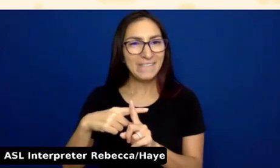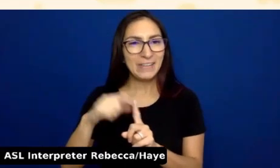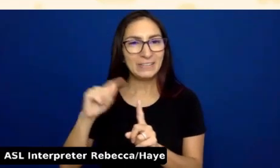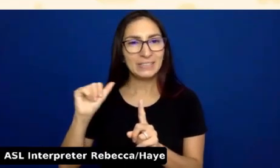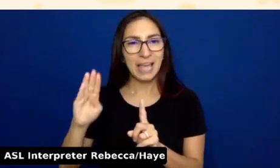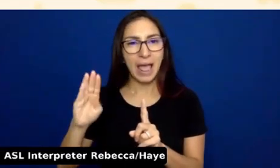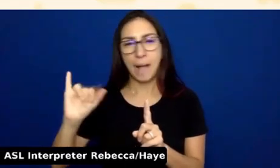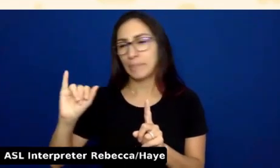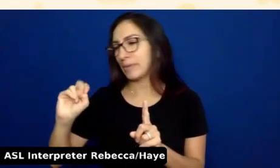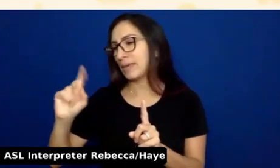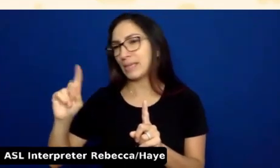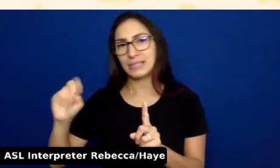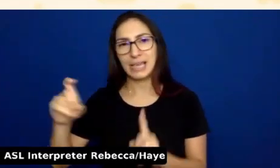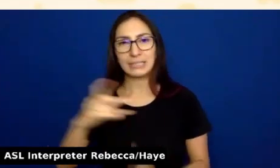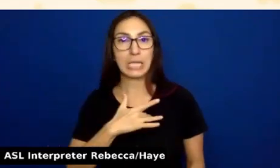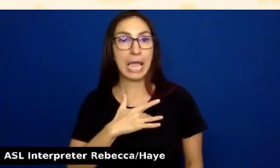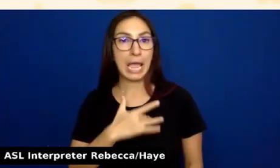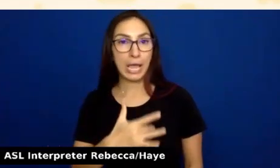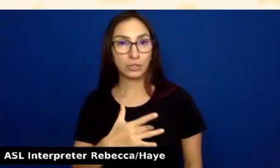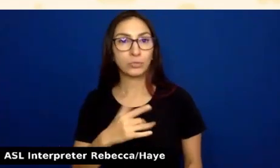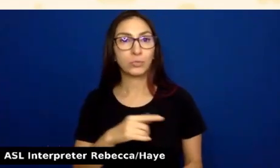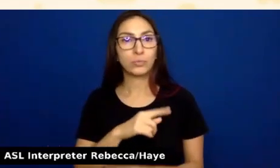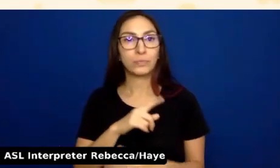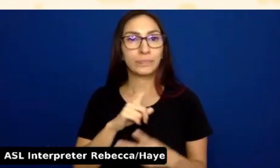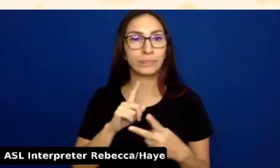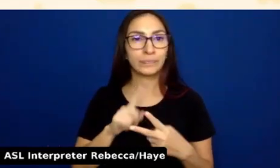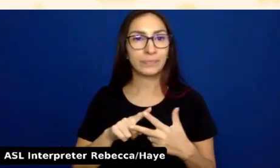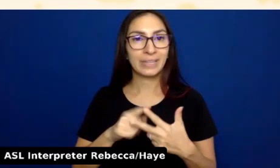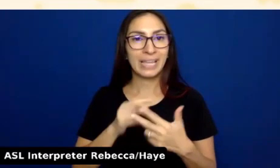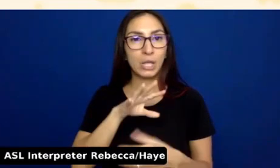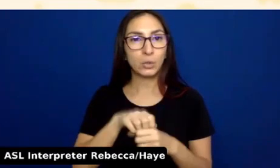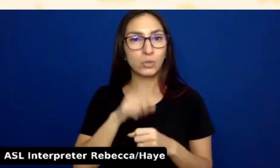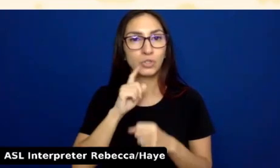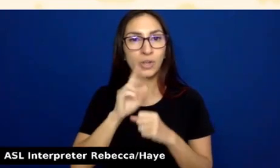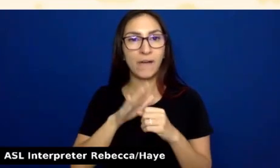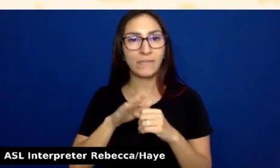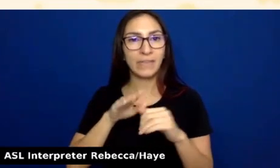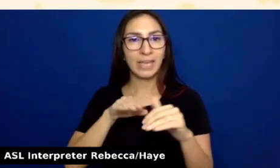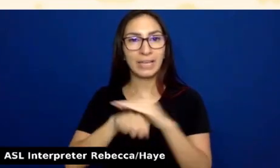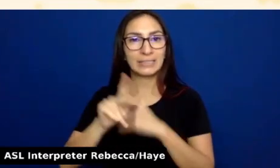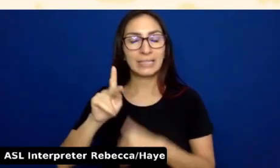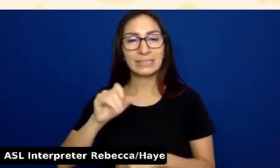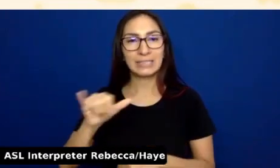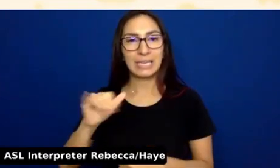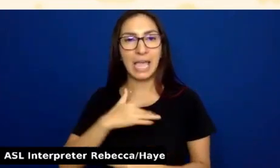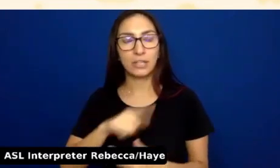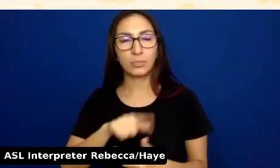inclusion of the access key attribute, and checking the content for underscore blank.